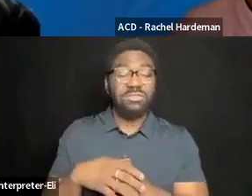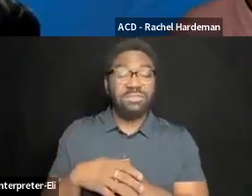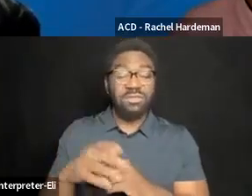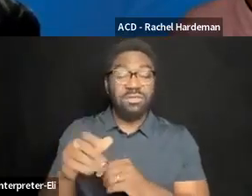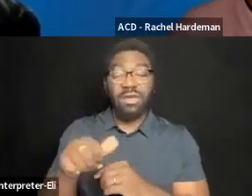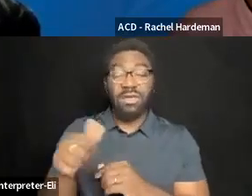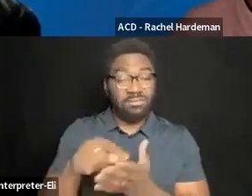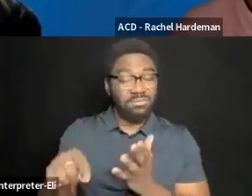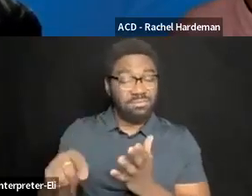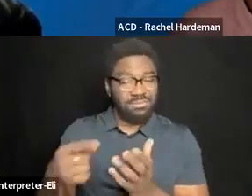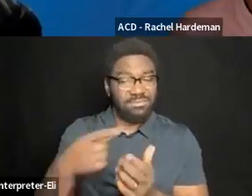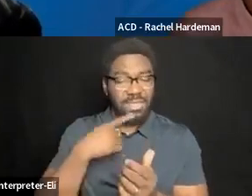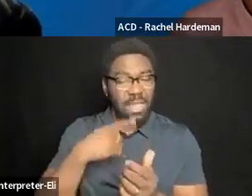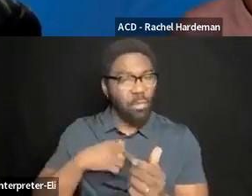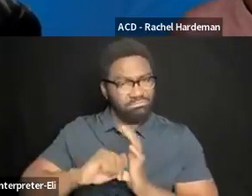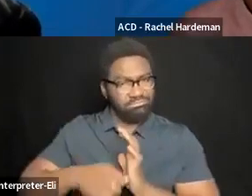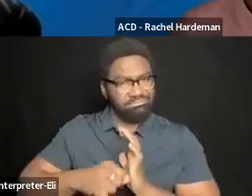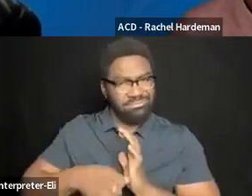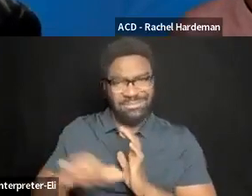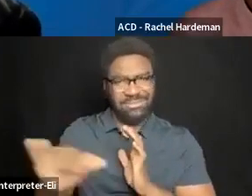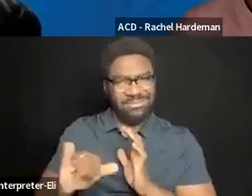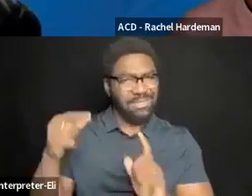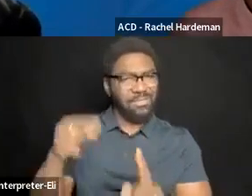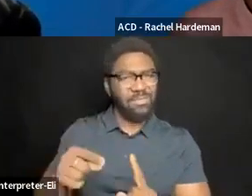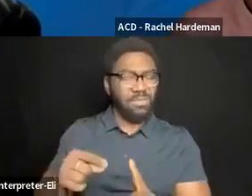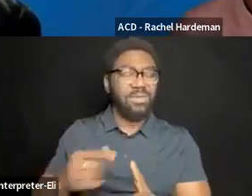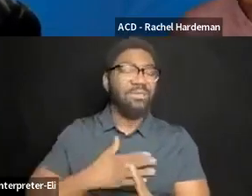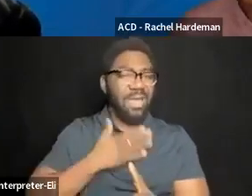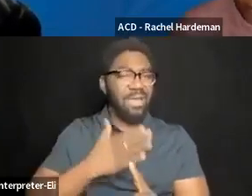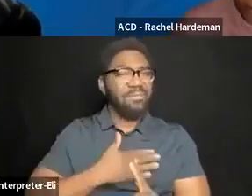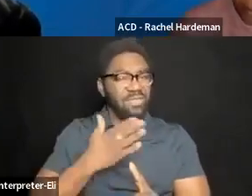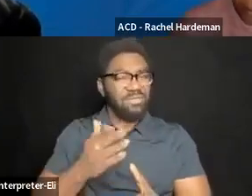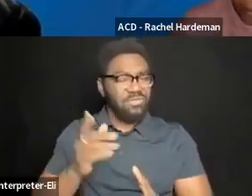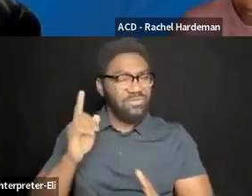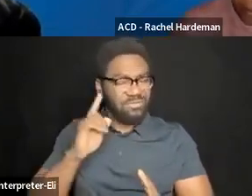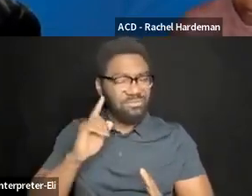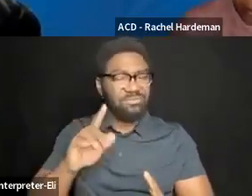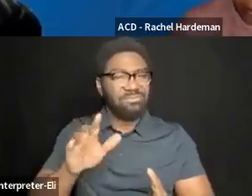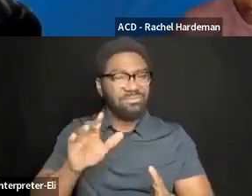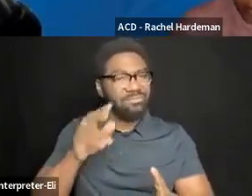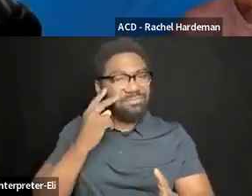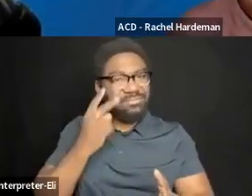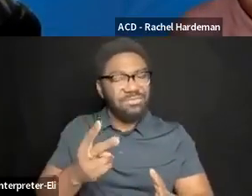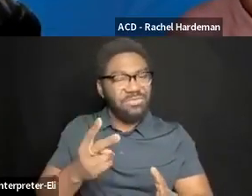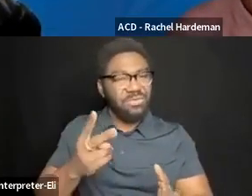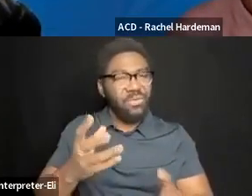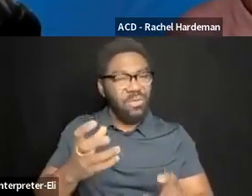that you are intent on bringing more sophistication into CDC's communication efforts.